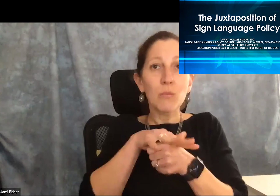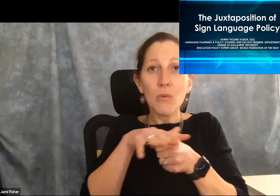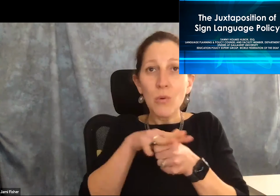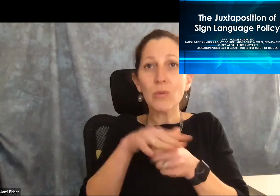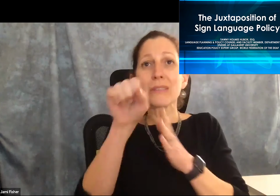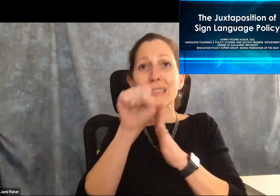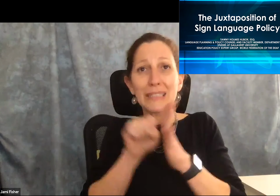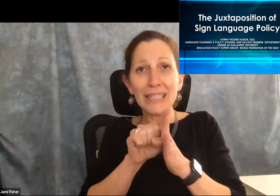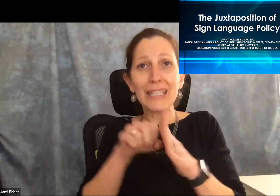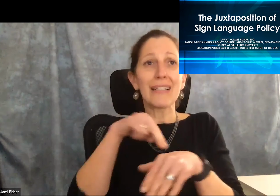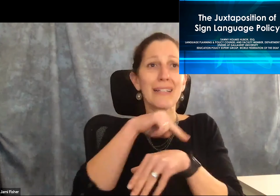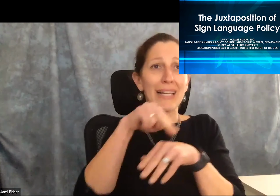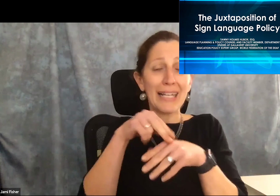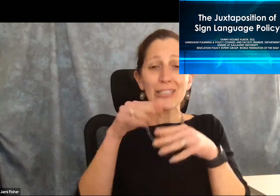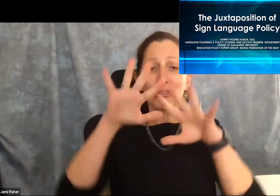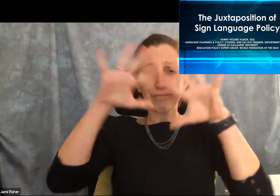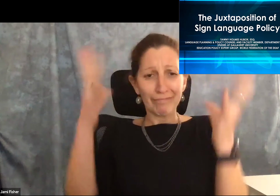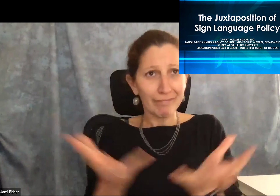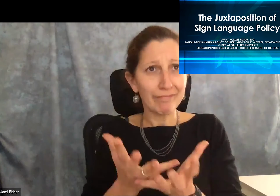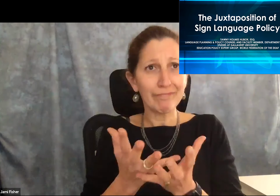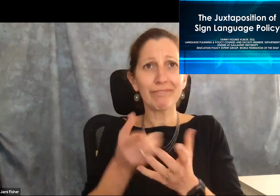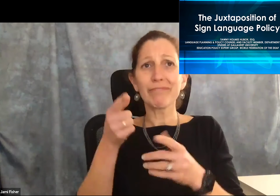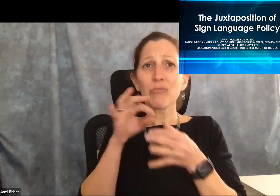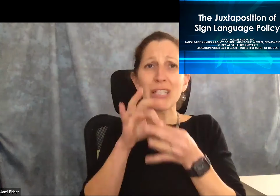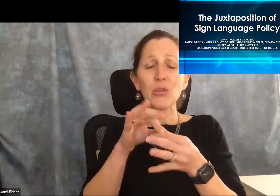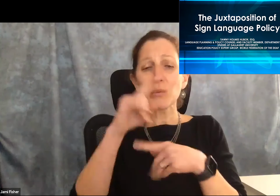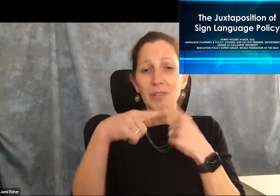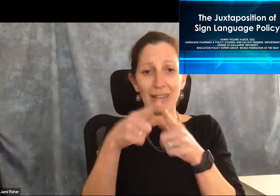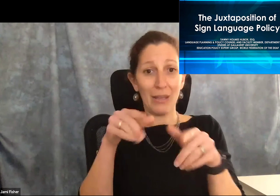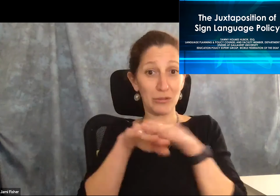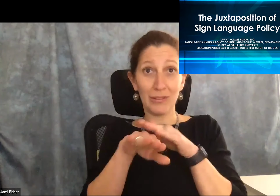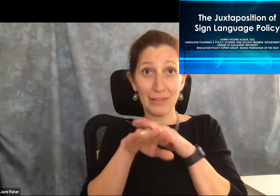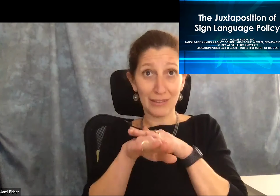She is a well known presenter on local state national and global levels when it